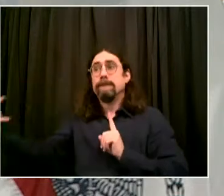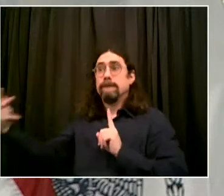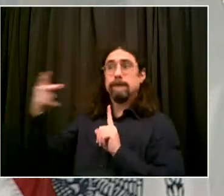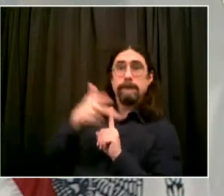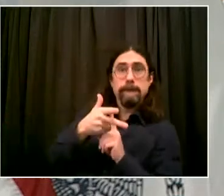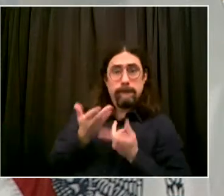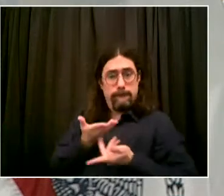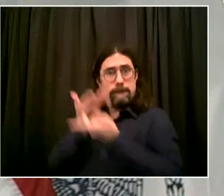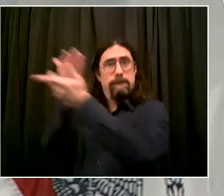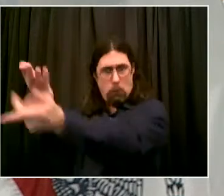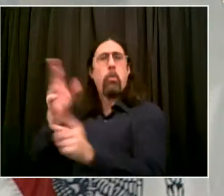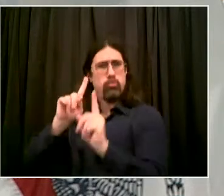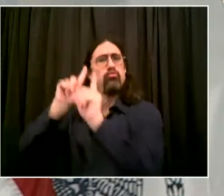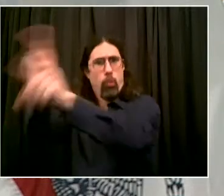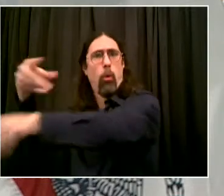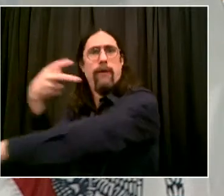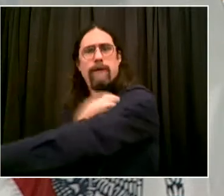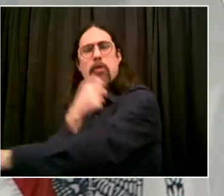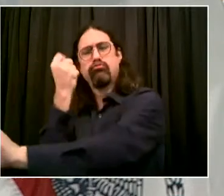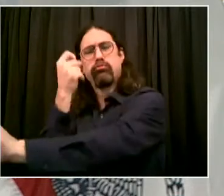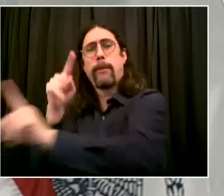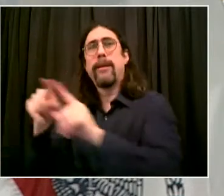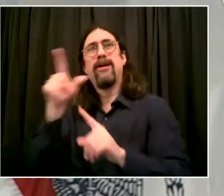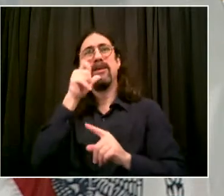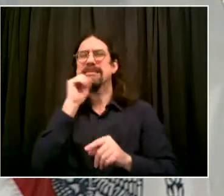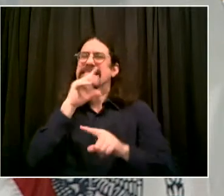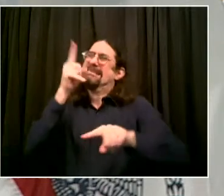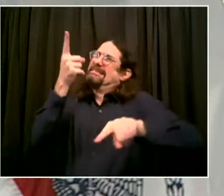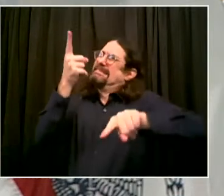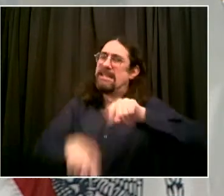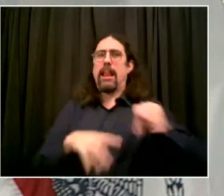LABOR BUT WE'RE DEVOTED TO GETTING IT DONE PARTICULARLY AS